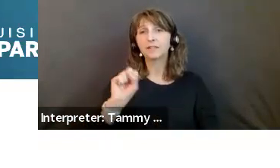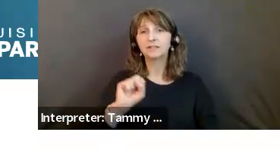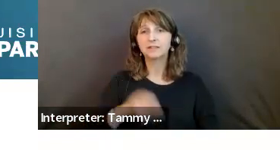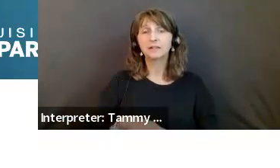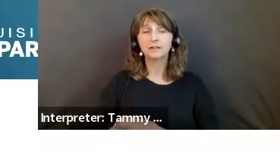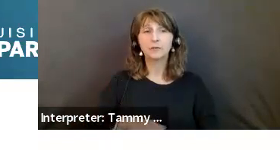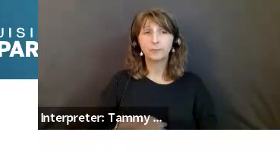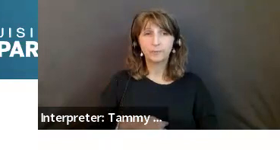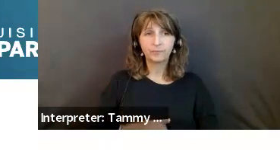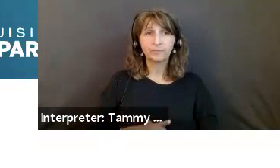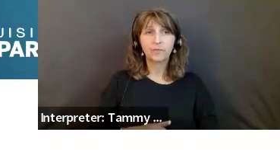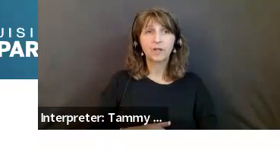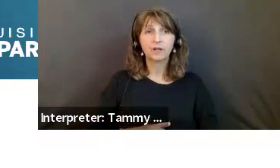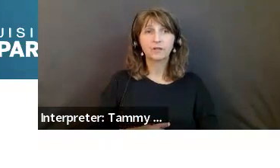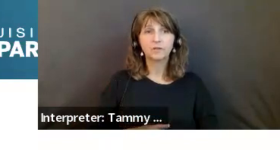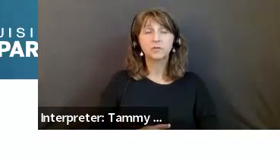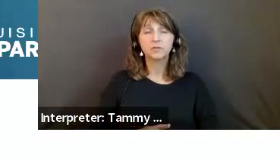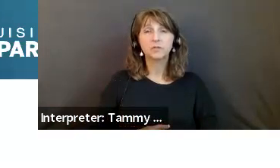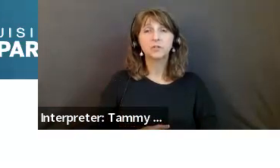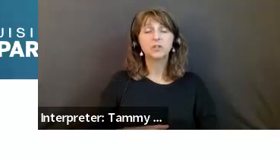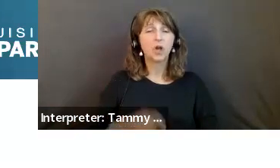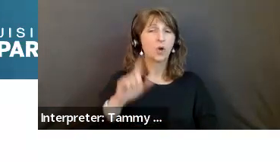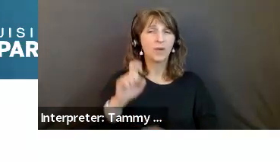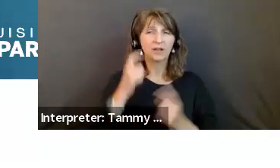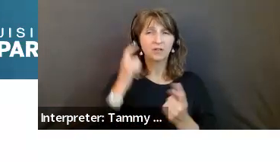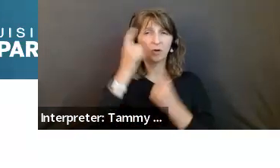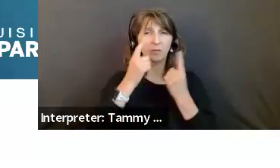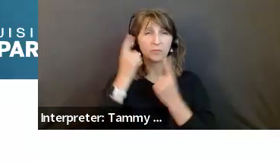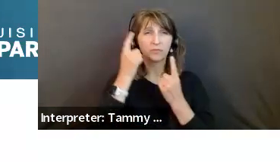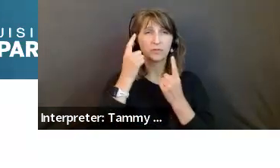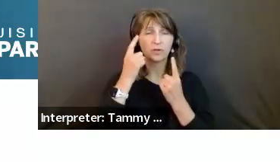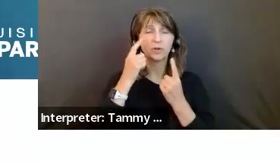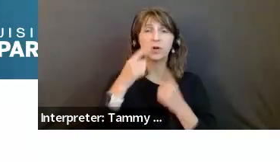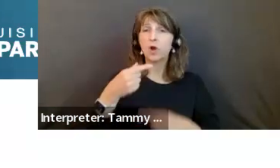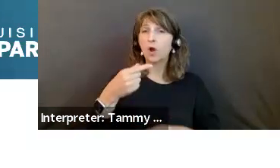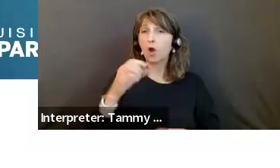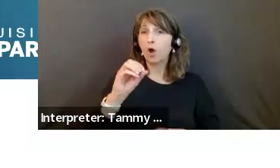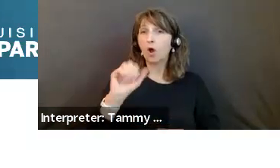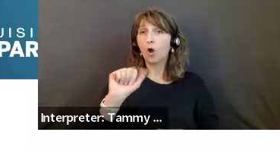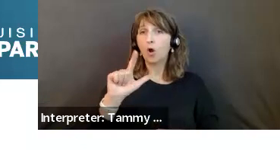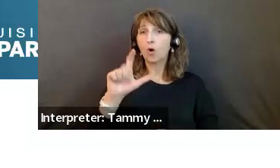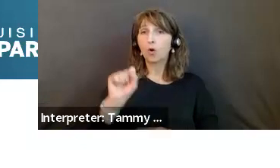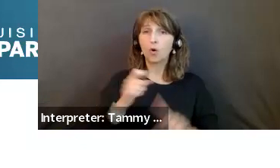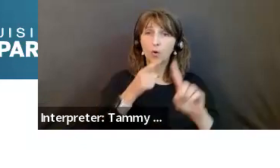There were several different things we wanted to take into consideration, right? For goals, we wanted to think about, okay, what are our priority areas?